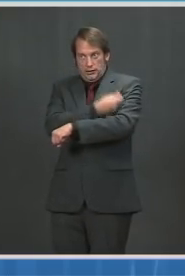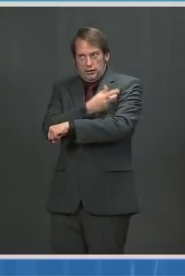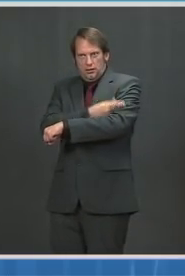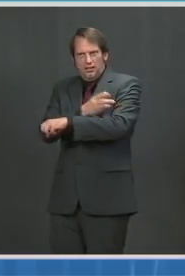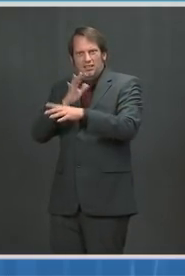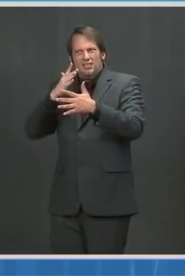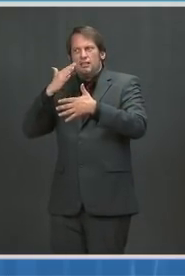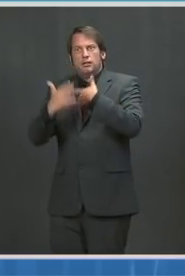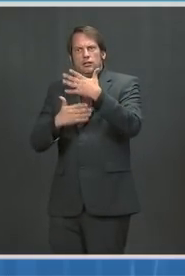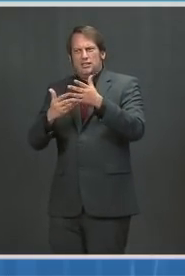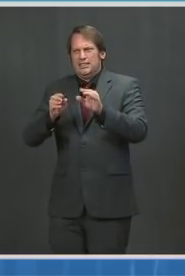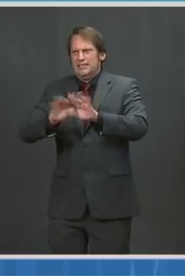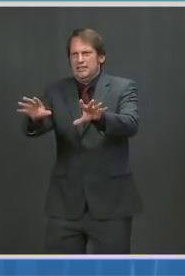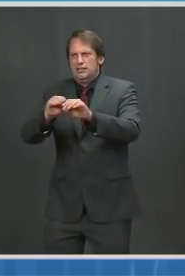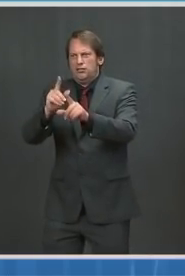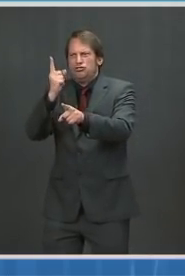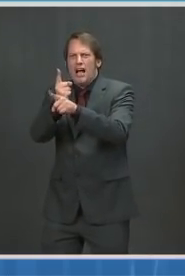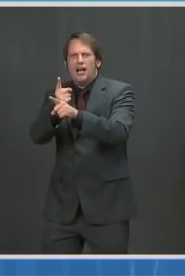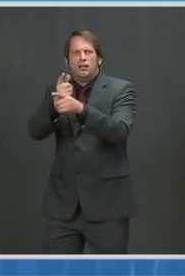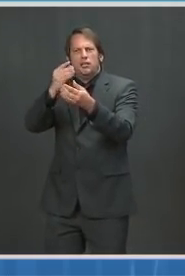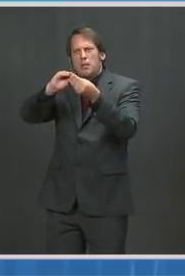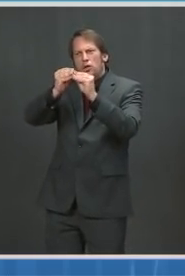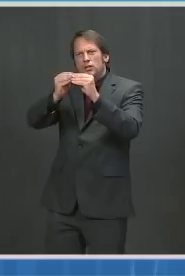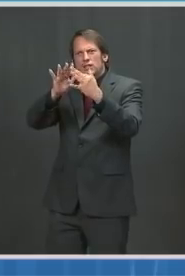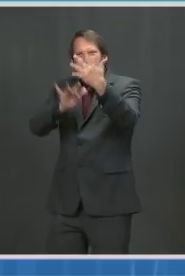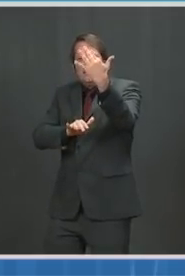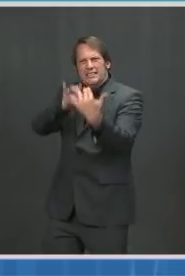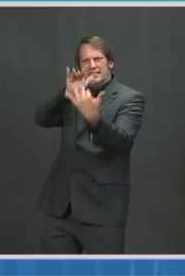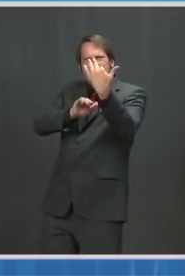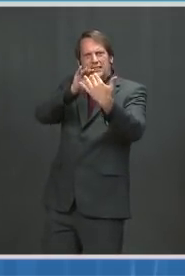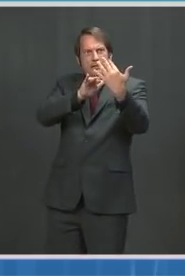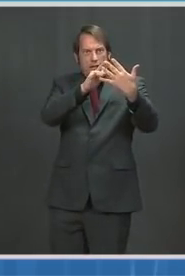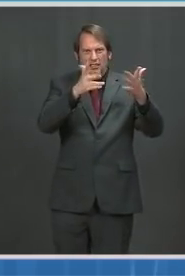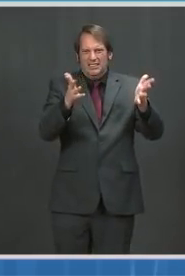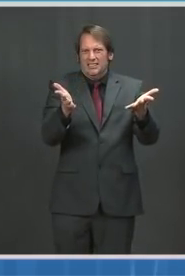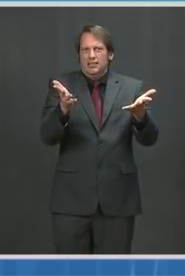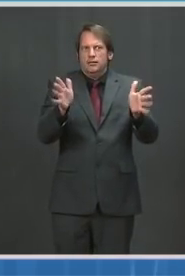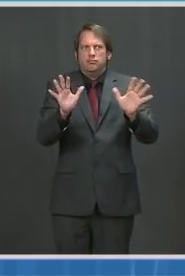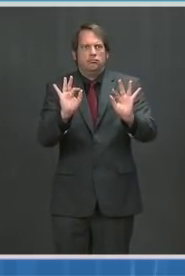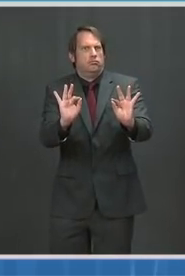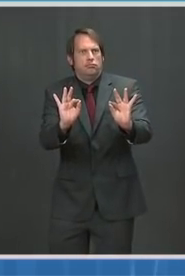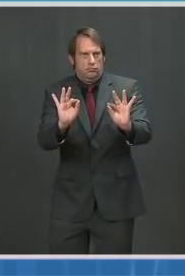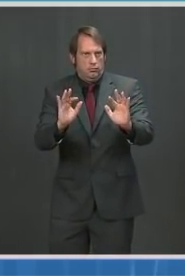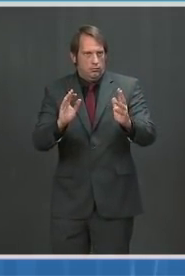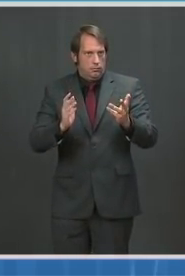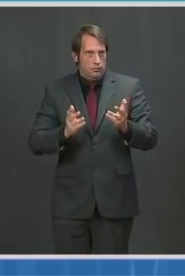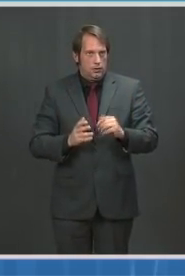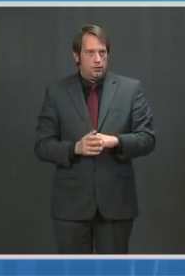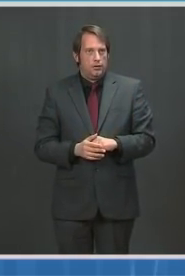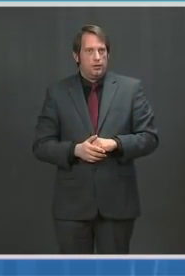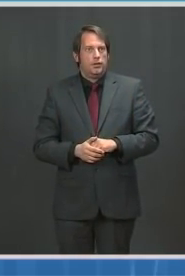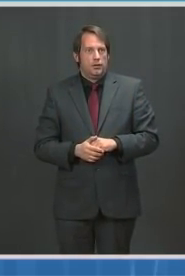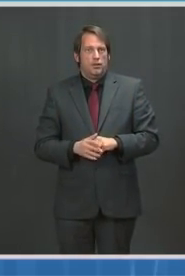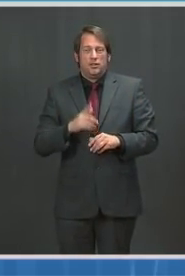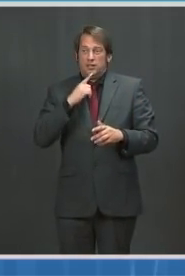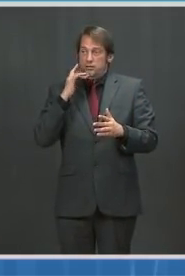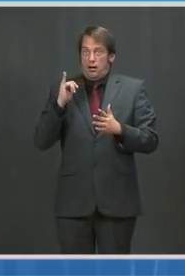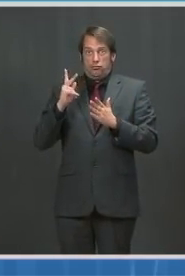and the other goals that we have. So, it's a -- it's a massive project. It takes a lot of work, and a lot of very smart